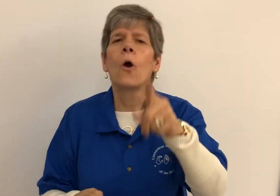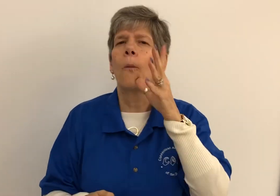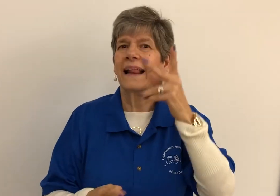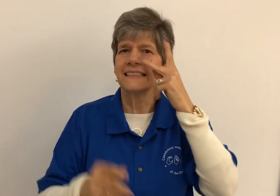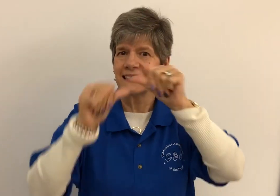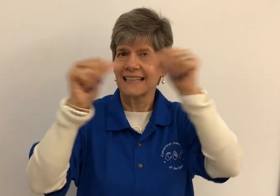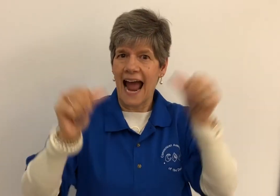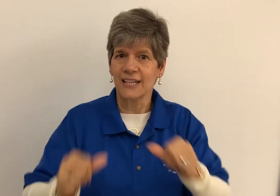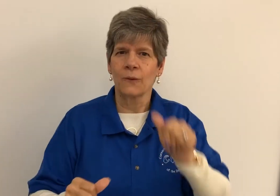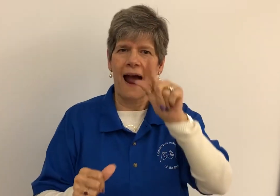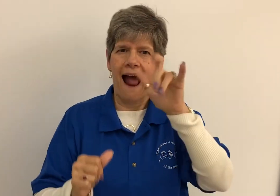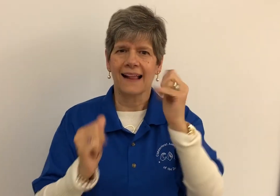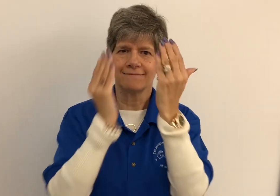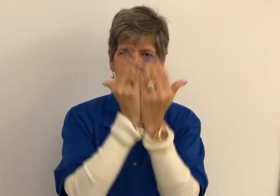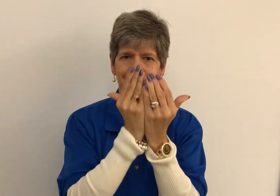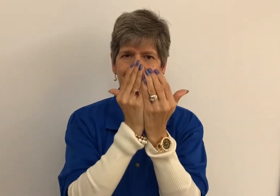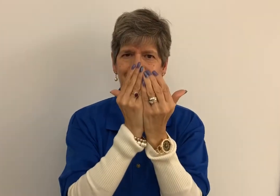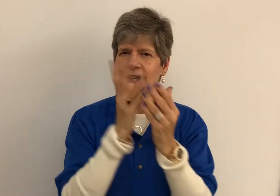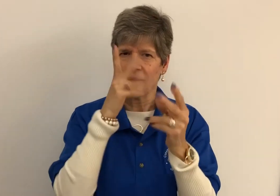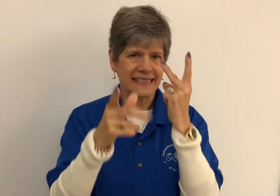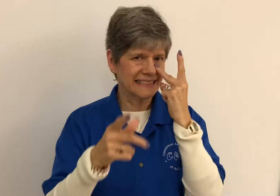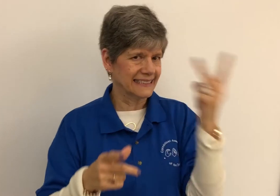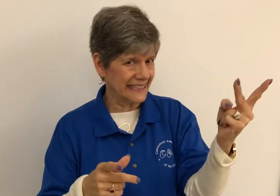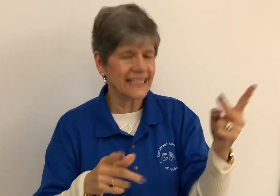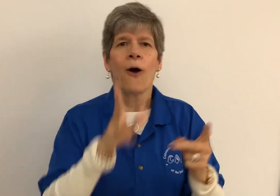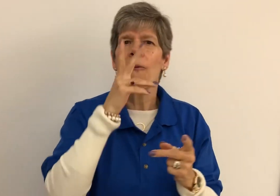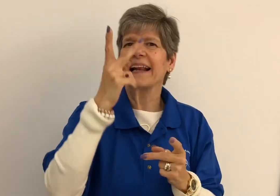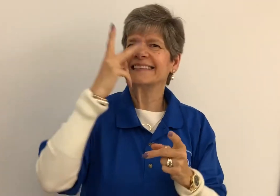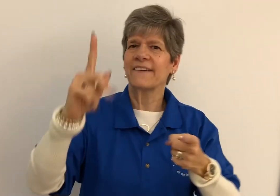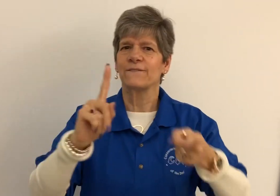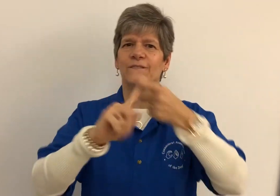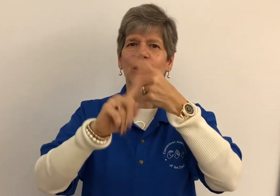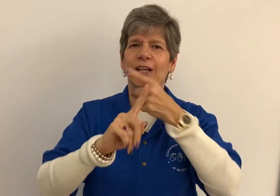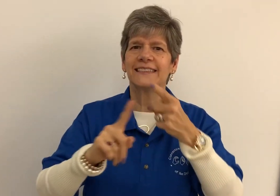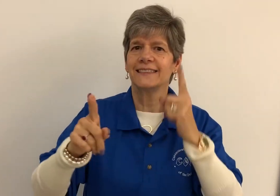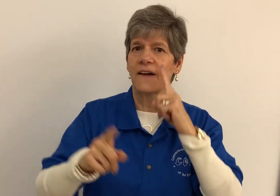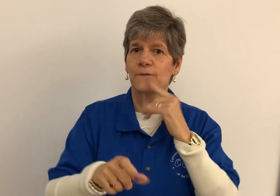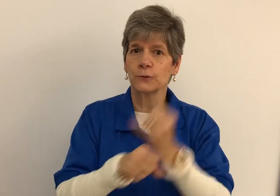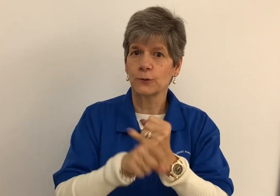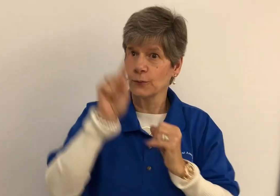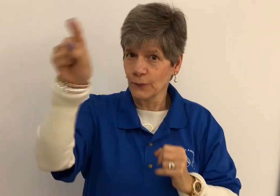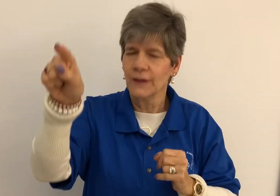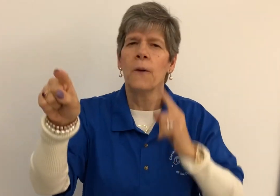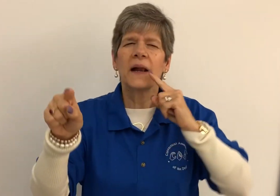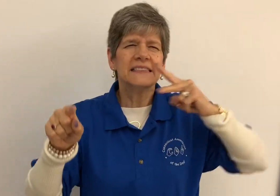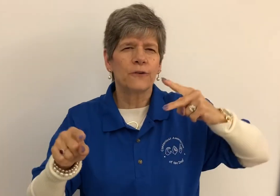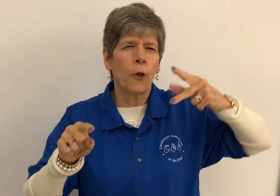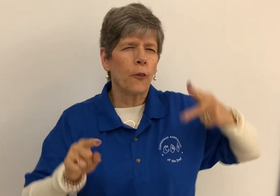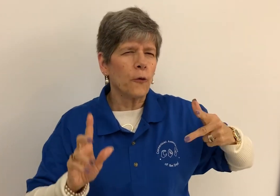You will also get to see the Alice Cogswell statue with her cupped hands. You will be able to see the locations of the first, second, and third site of ASD.